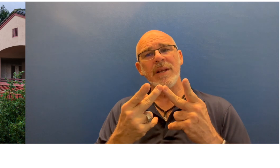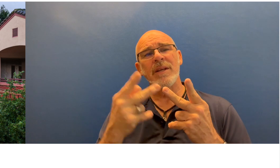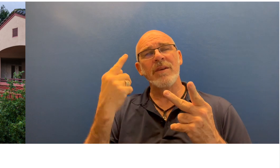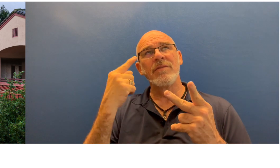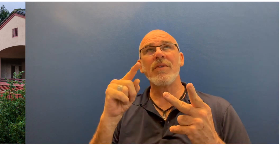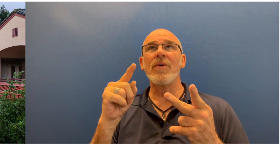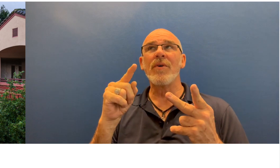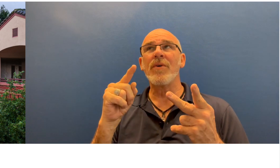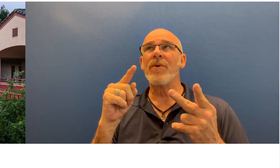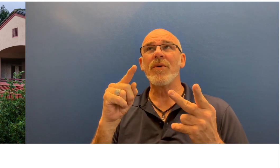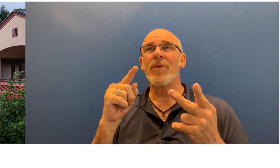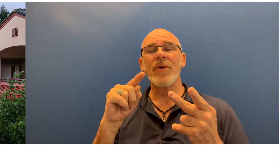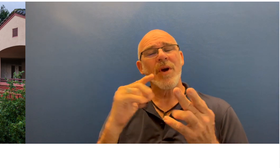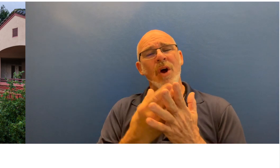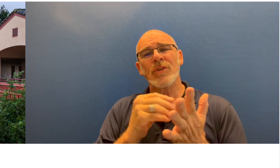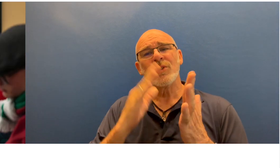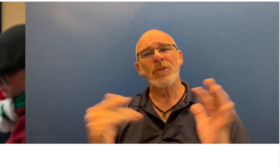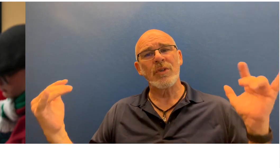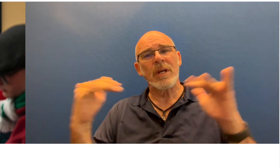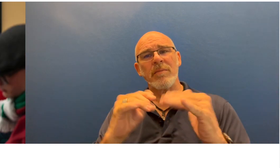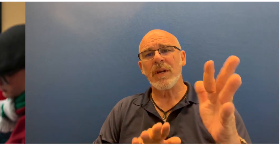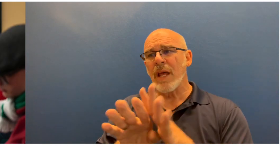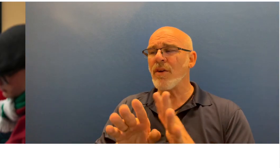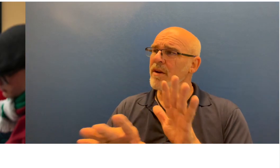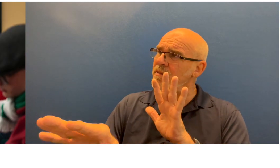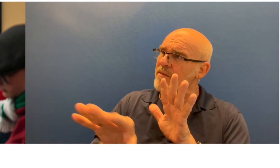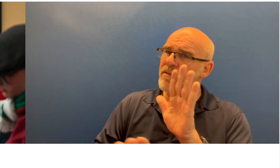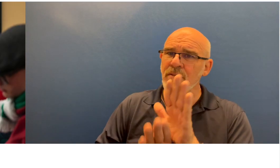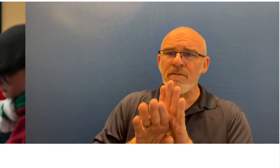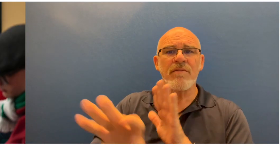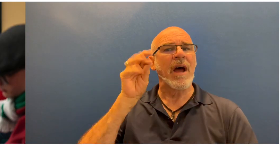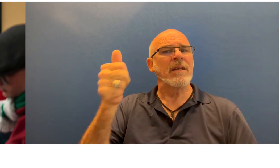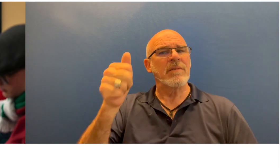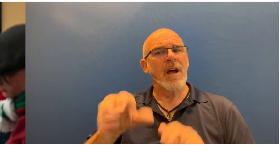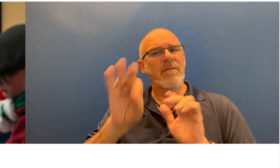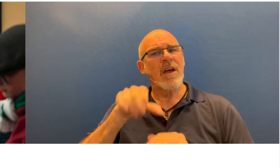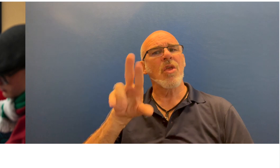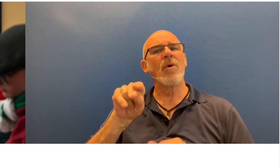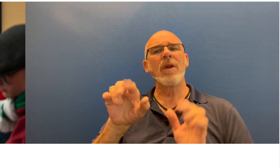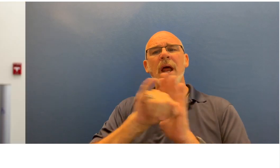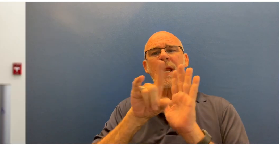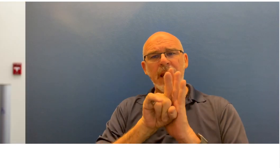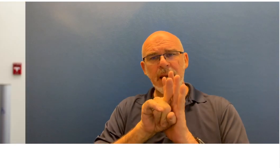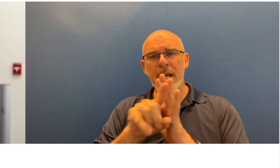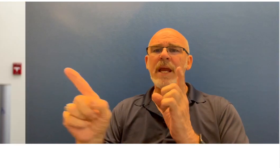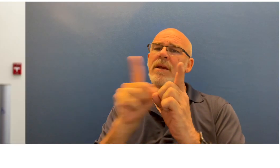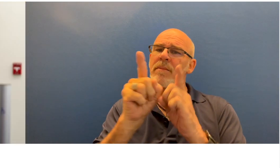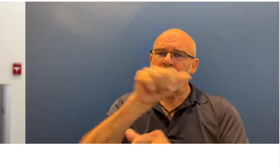place of folks to develop their own identities, to connect with each other, to connect culturally and personally,